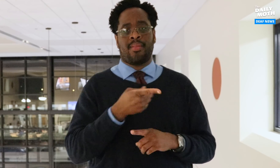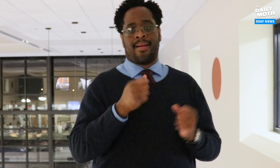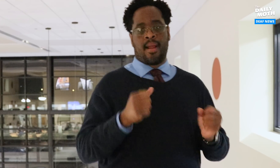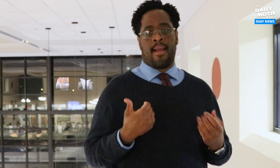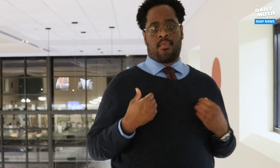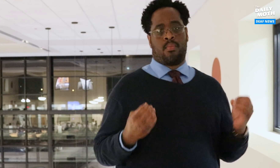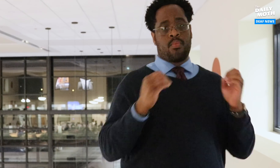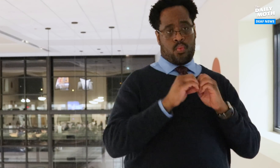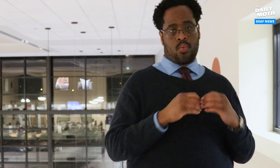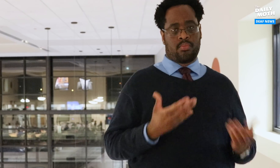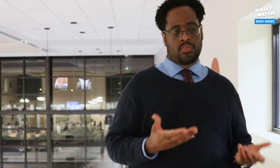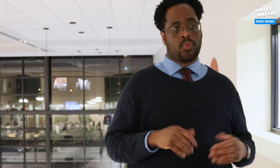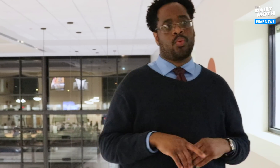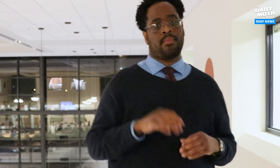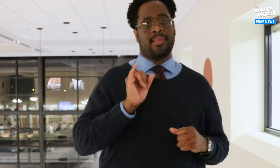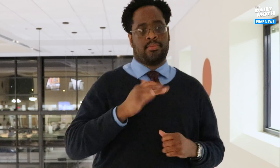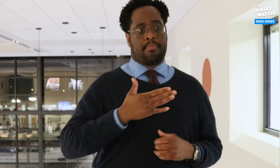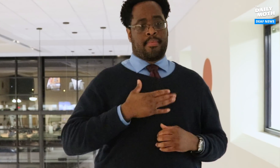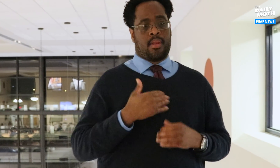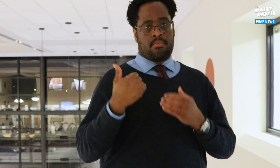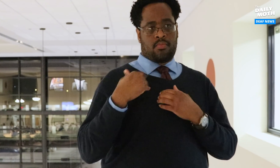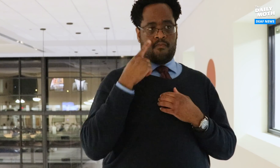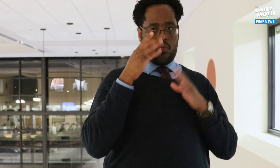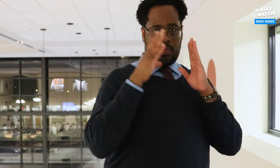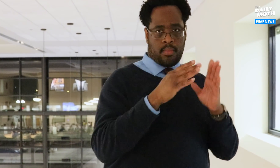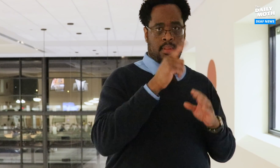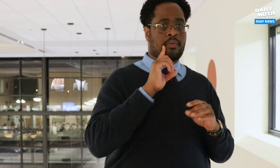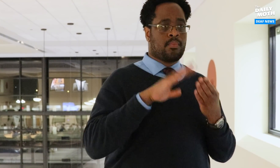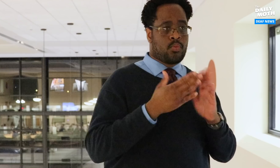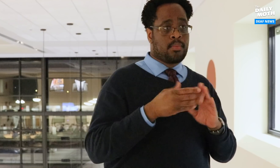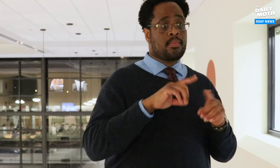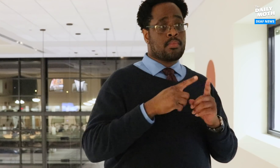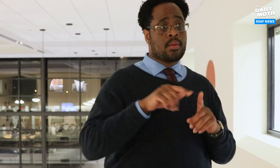and disseminate it so others can have more. That's my calling for the Black Deaf community.